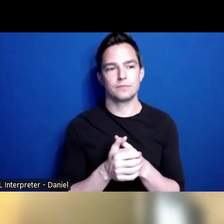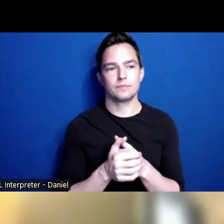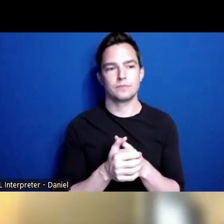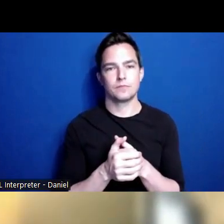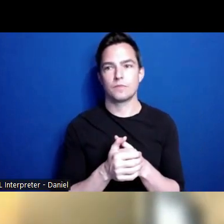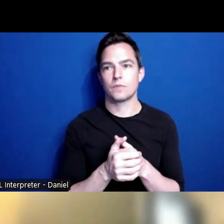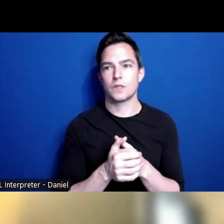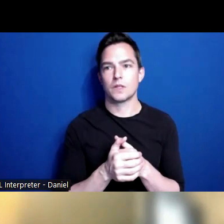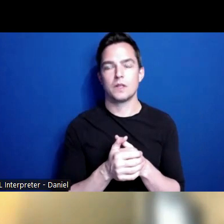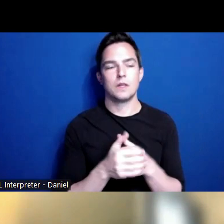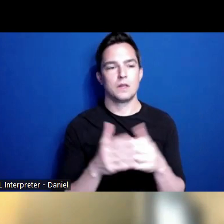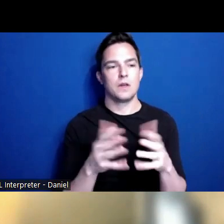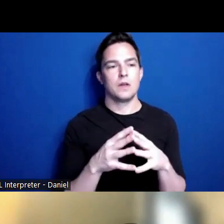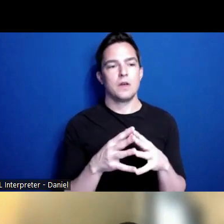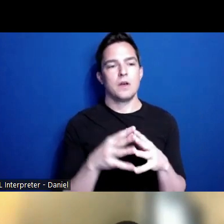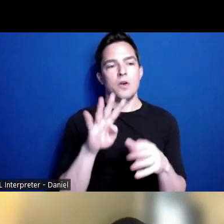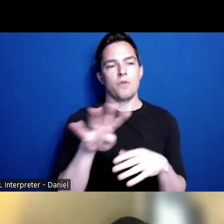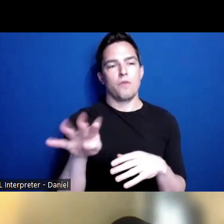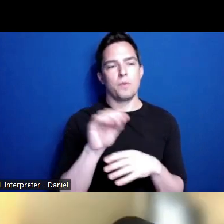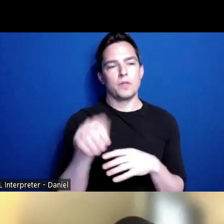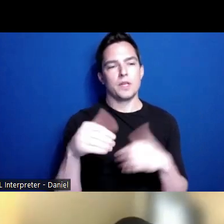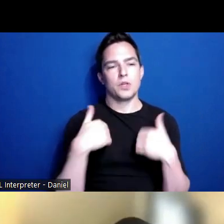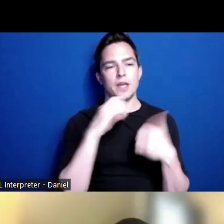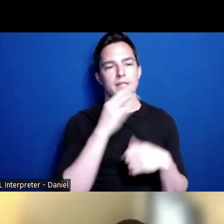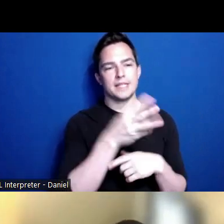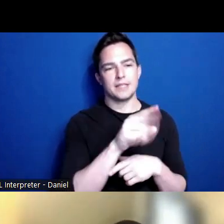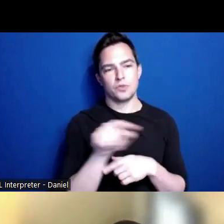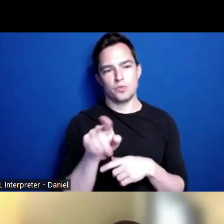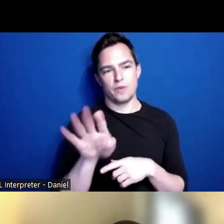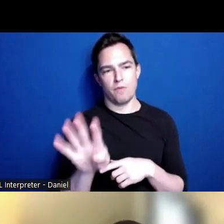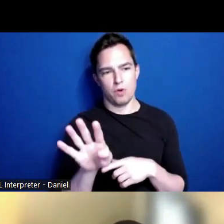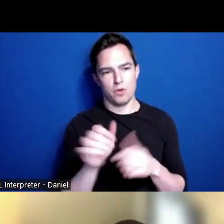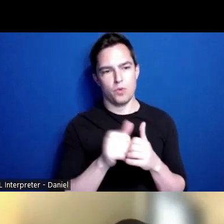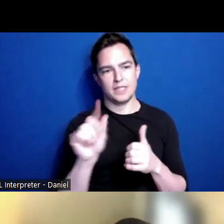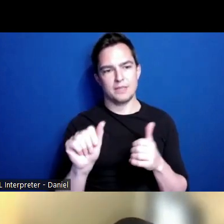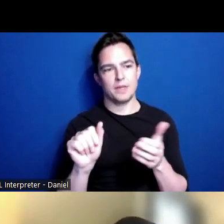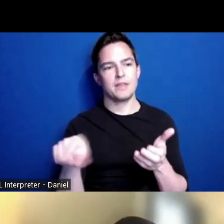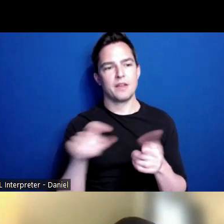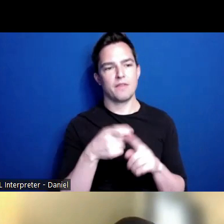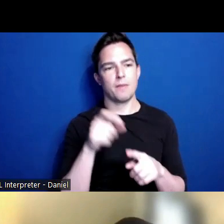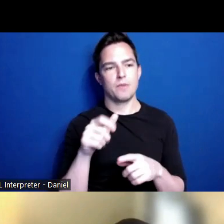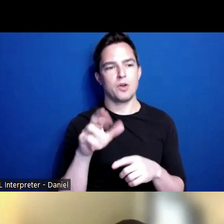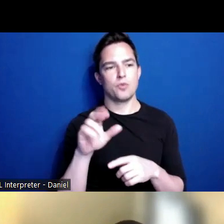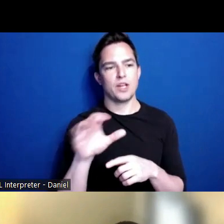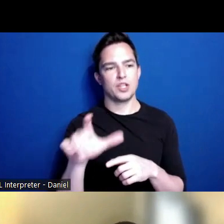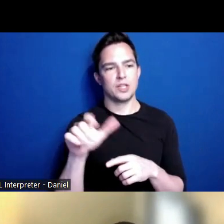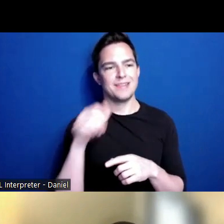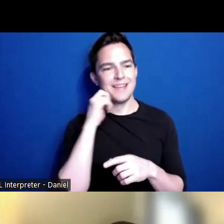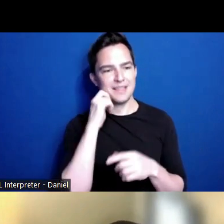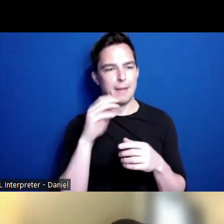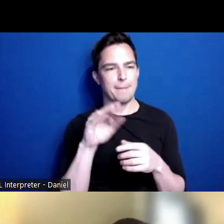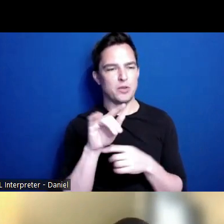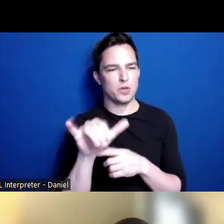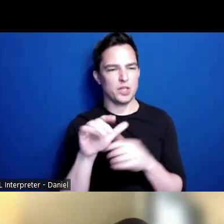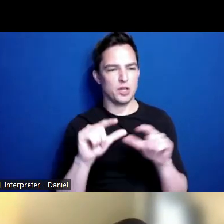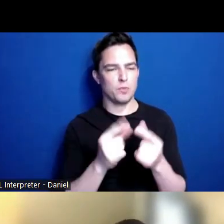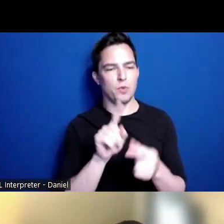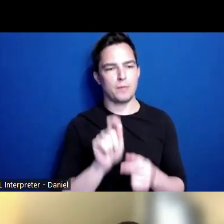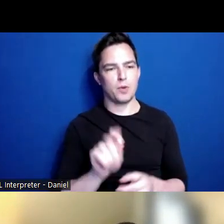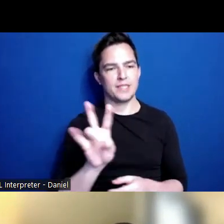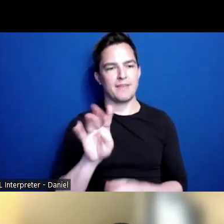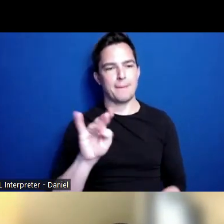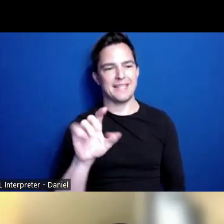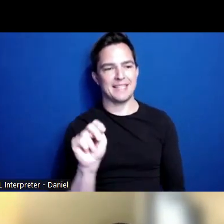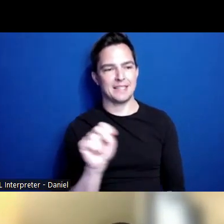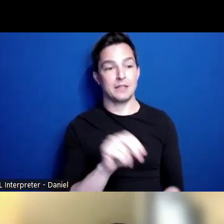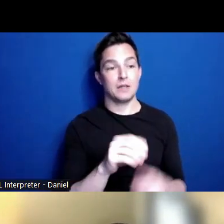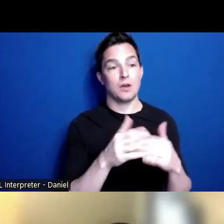So, 44% of the youth age 16-24 with a disability are from a racial ethnic minority group, 1.7 million. Nearly 1/3,